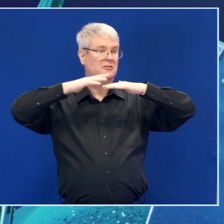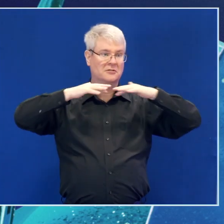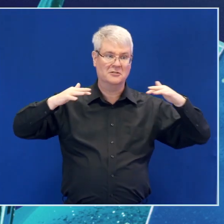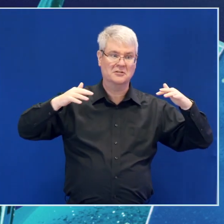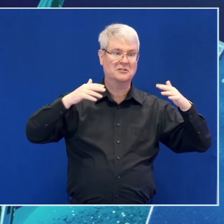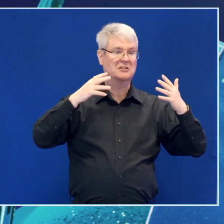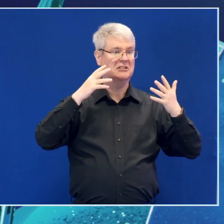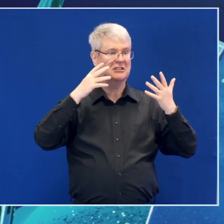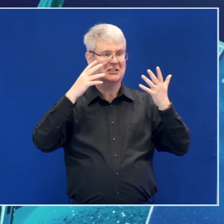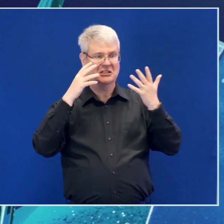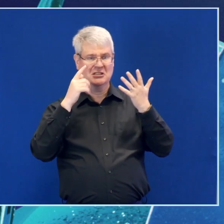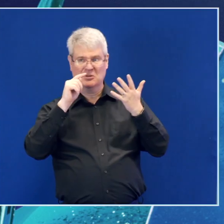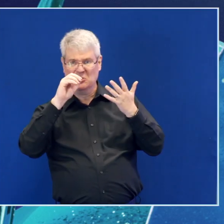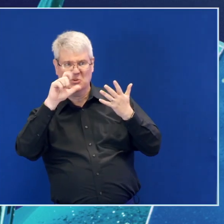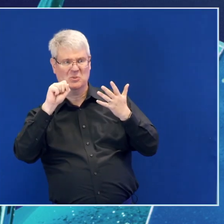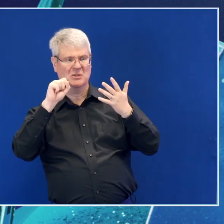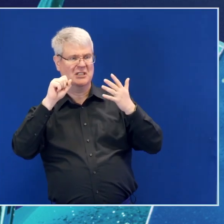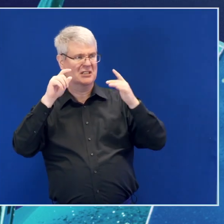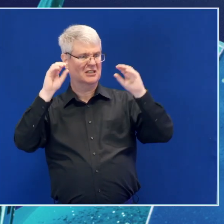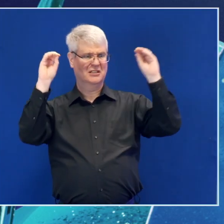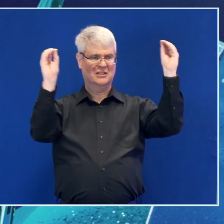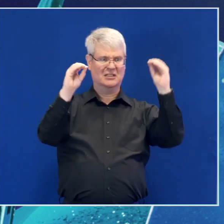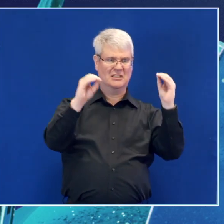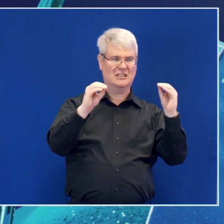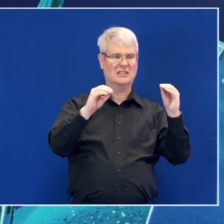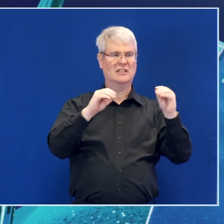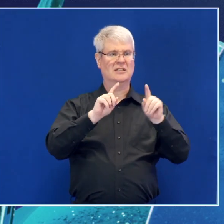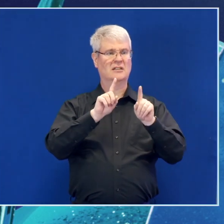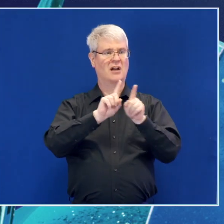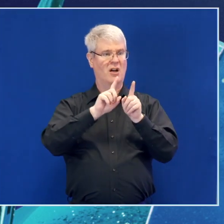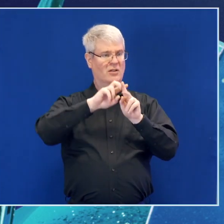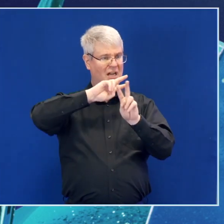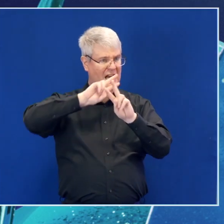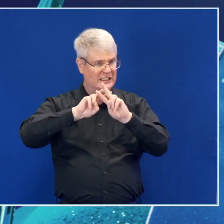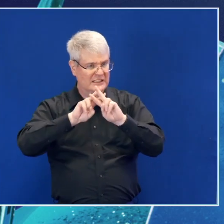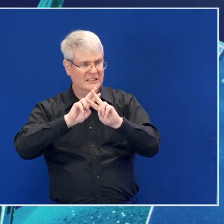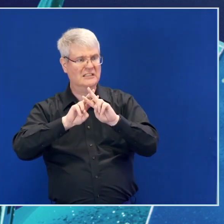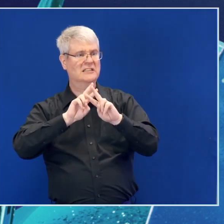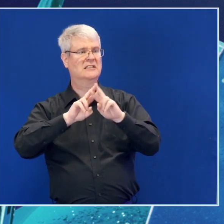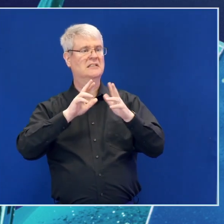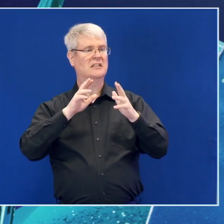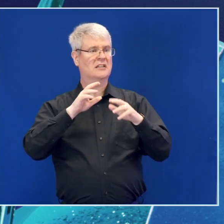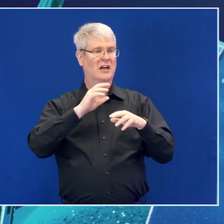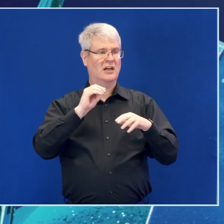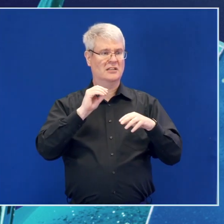And Slack also have introduced things like simplified mode to reduce cognitive overload.